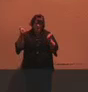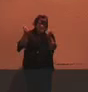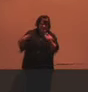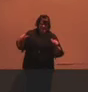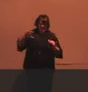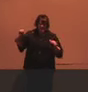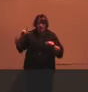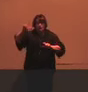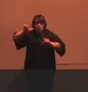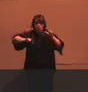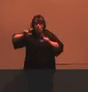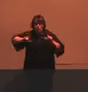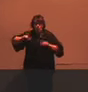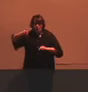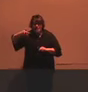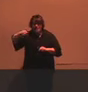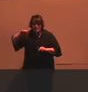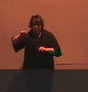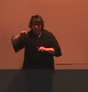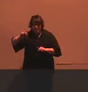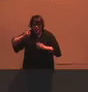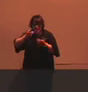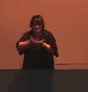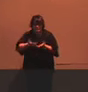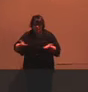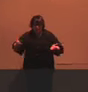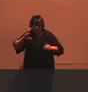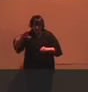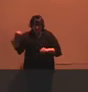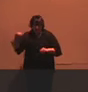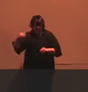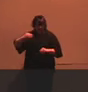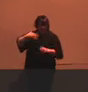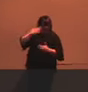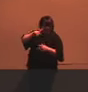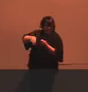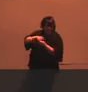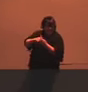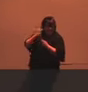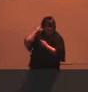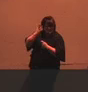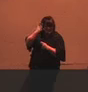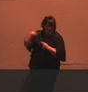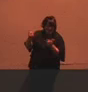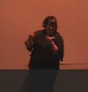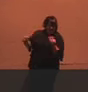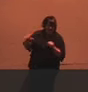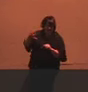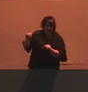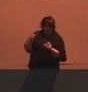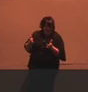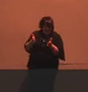gas-supplying company. So I don't know exact reason why such a big company is doing